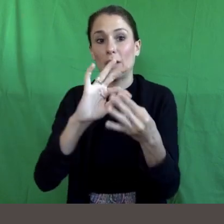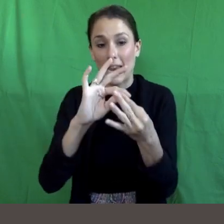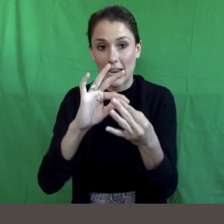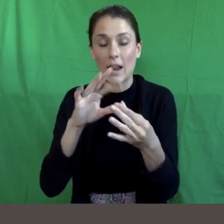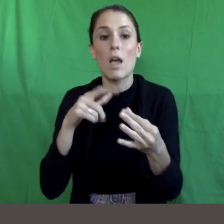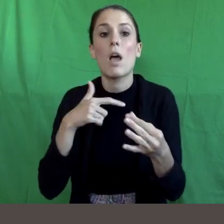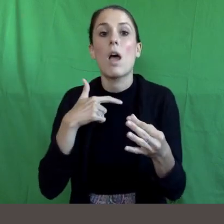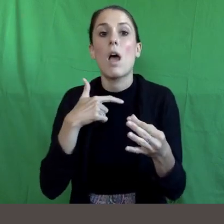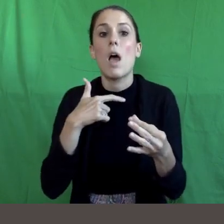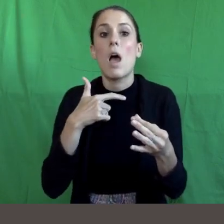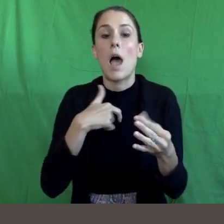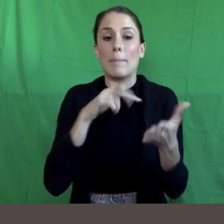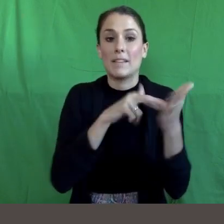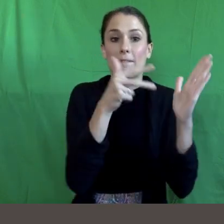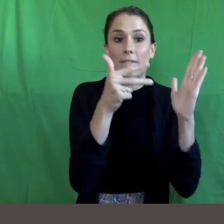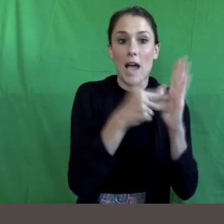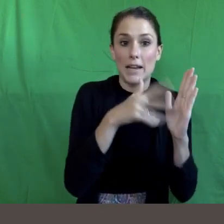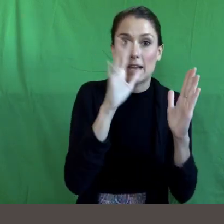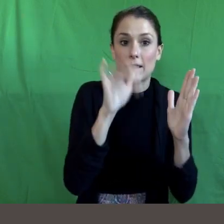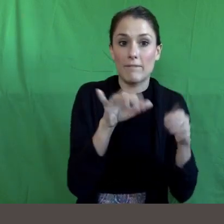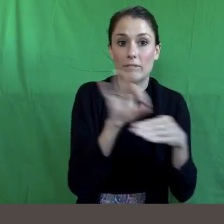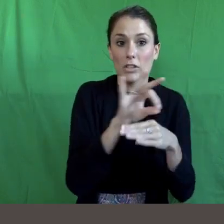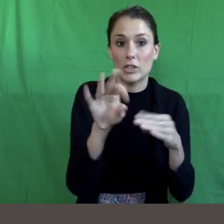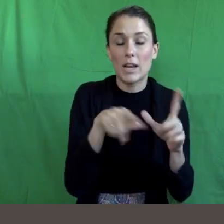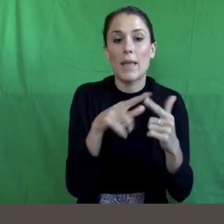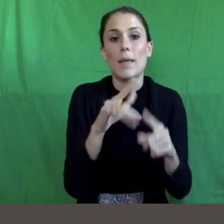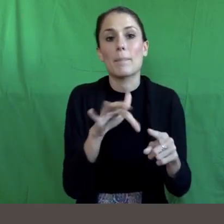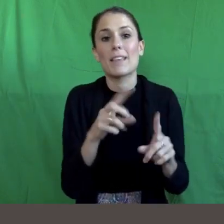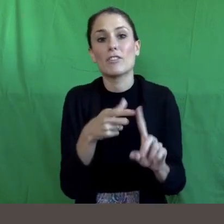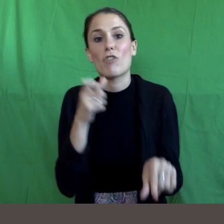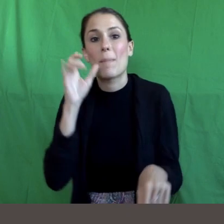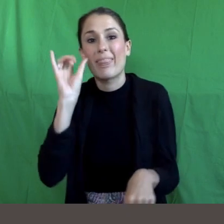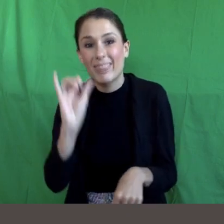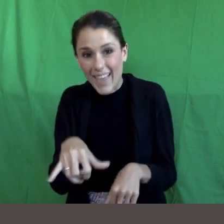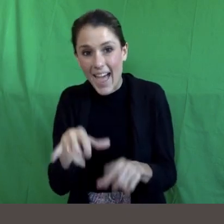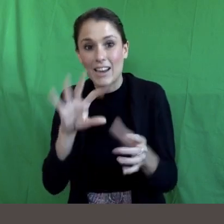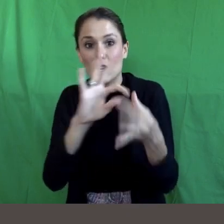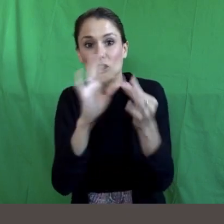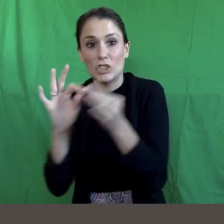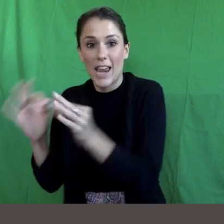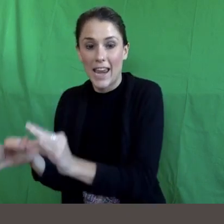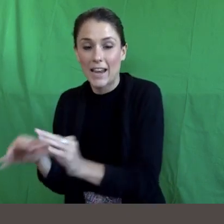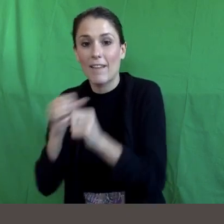I'm still defining the generator function right here and I'm yielding from this chain of generators.